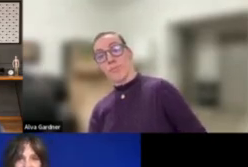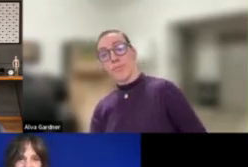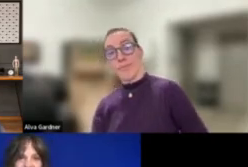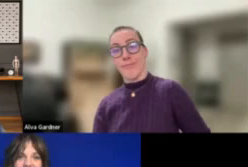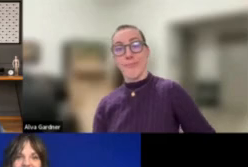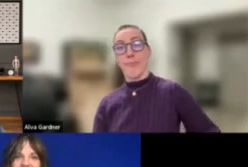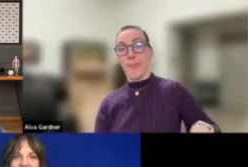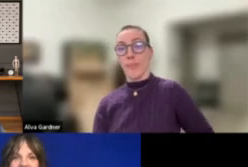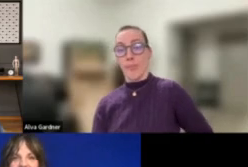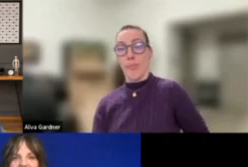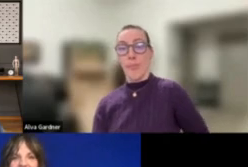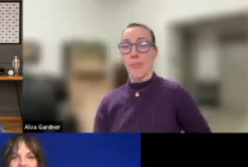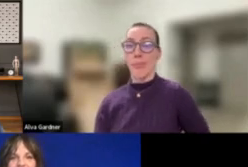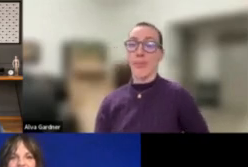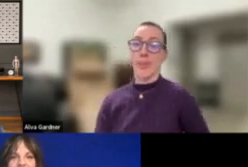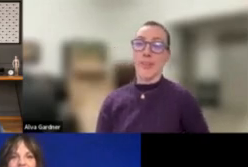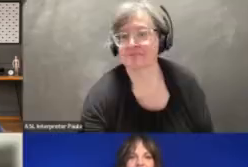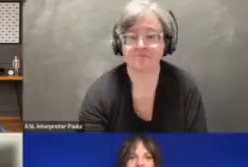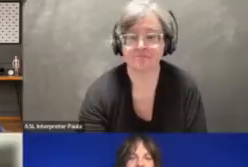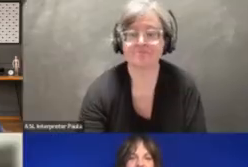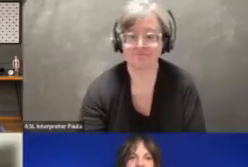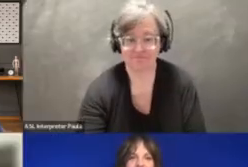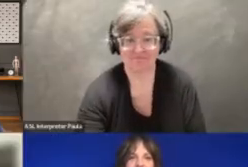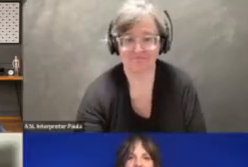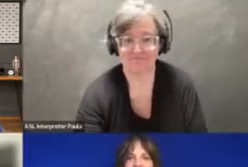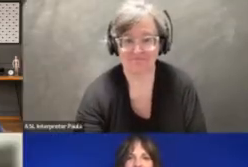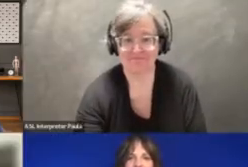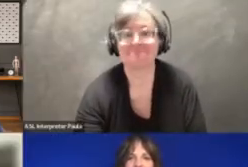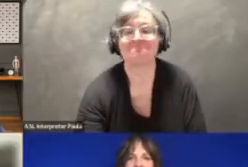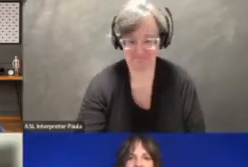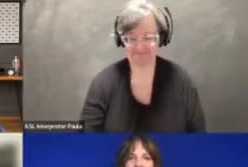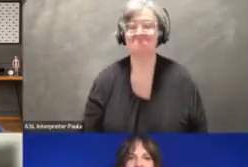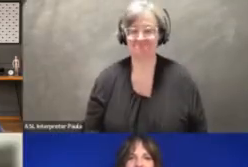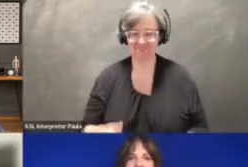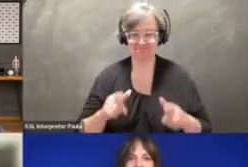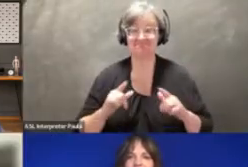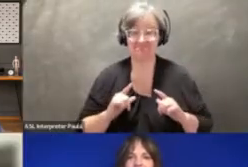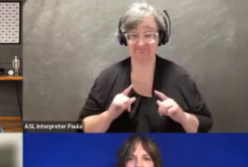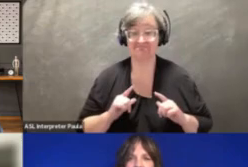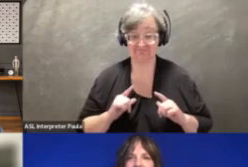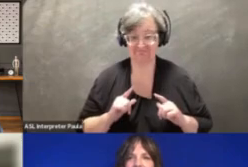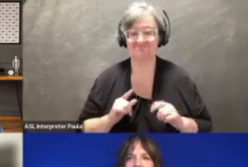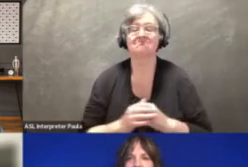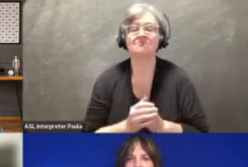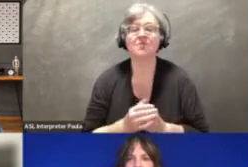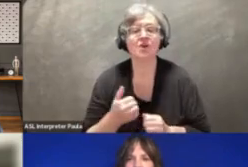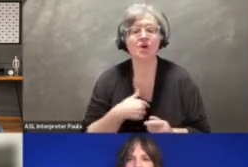we've done an interesting thing with advocacy. When we think about advocacy, we often think about adversarial relationships.